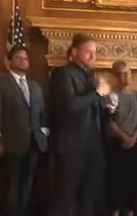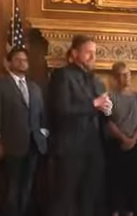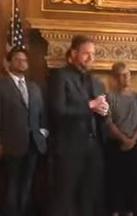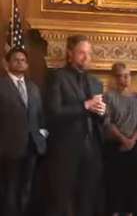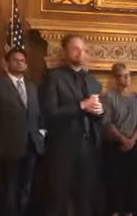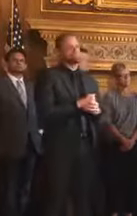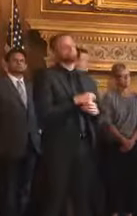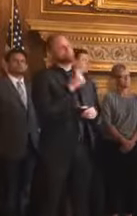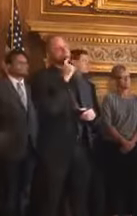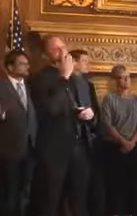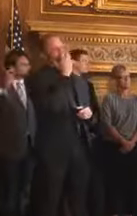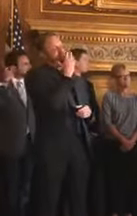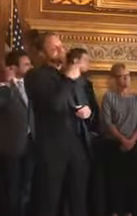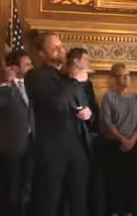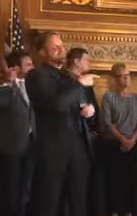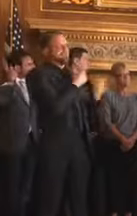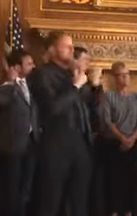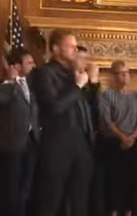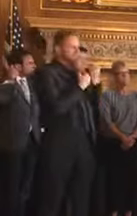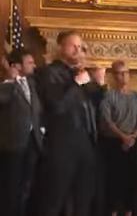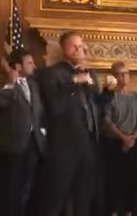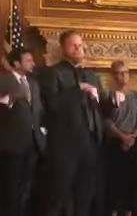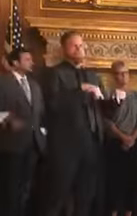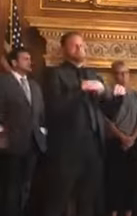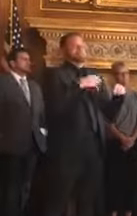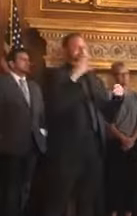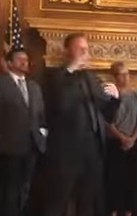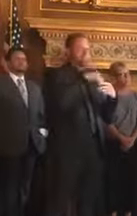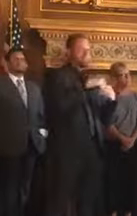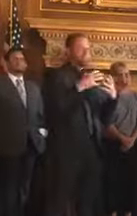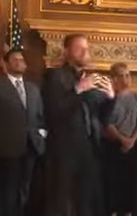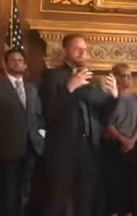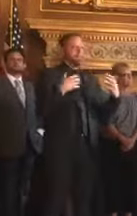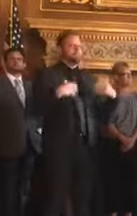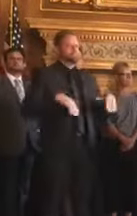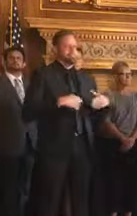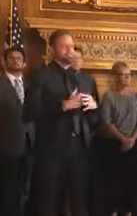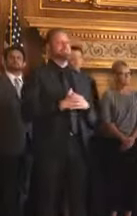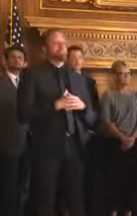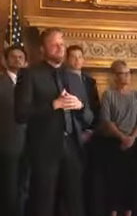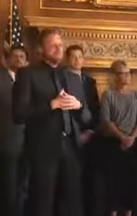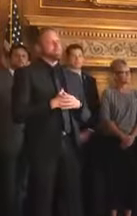of these issues and she has also been working on the task force to make sure the language